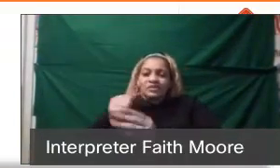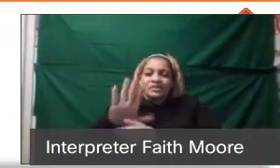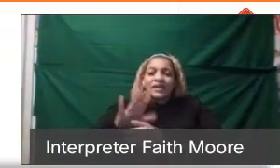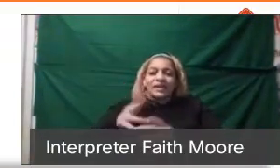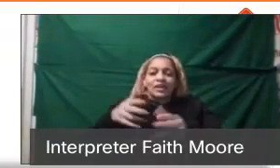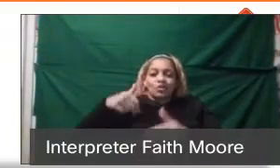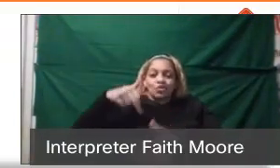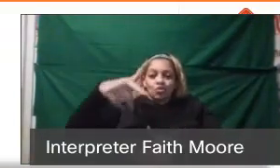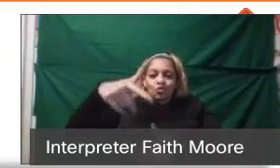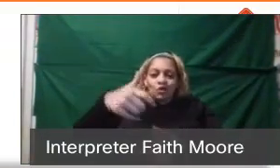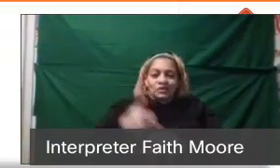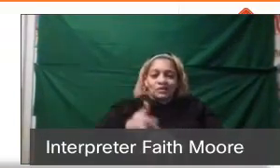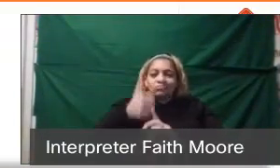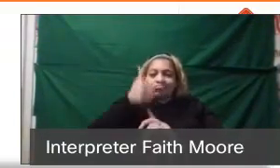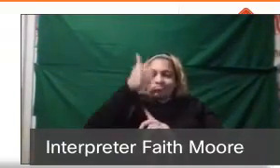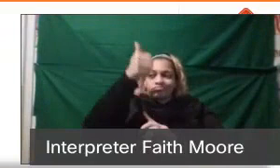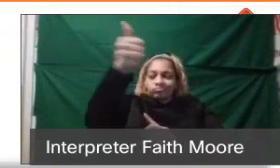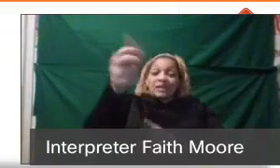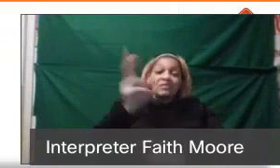The pretty part crossing business today.